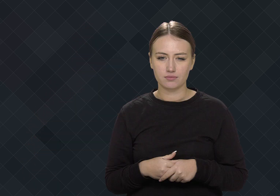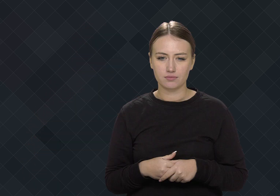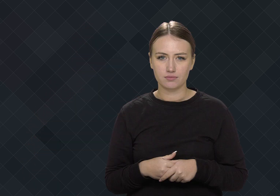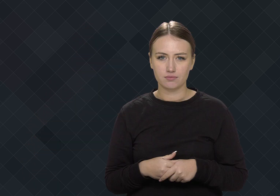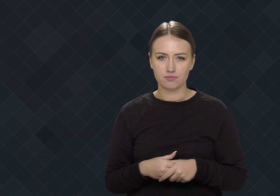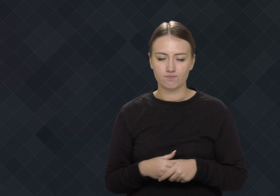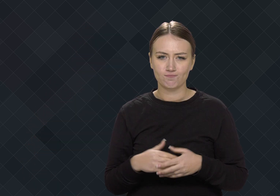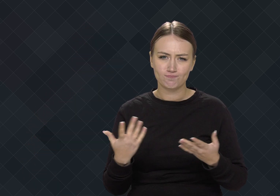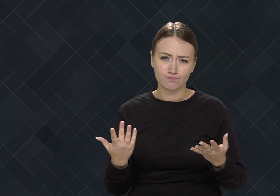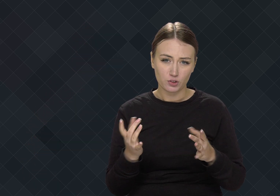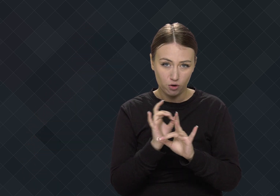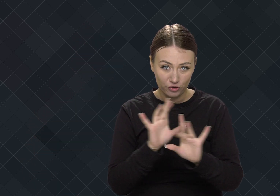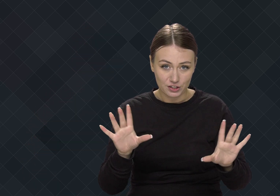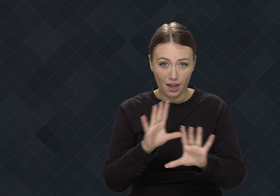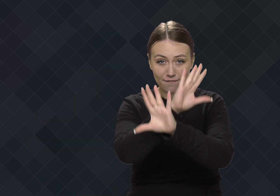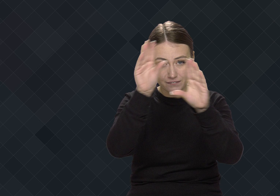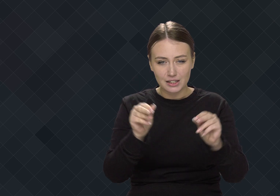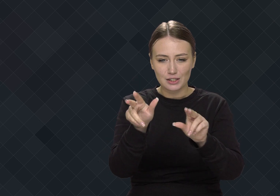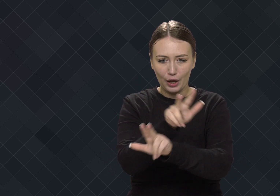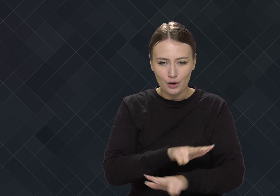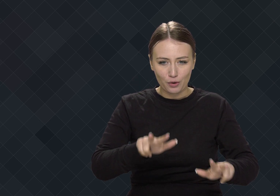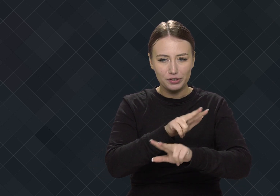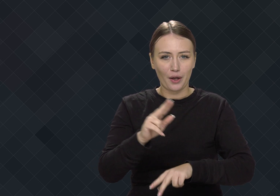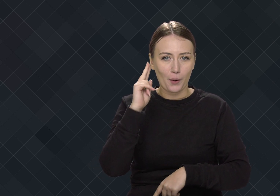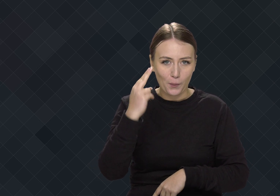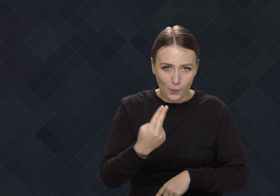Certainly not in every deaf family